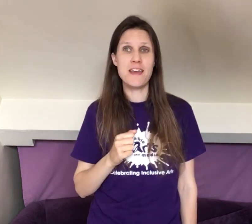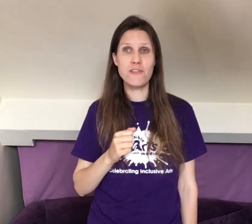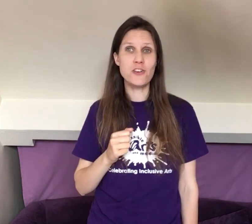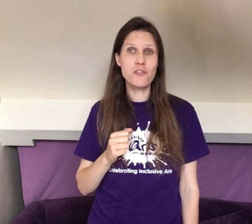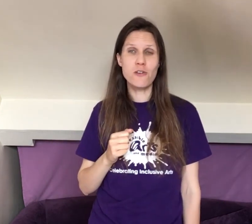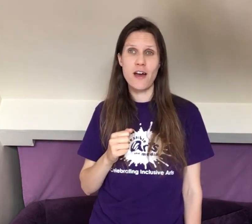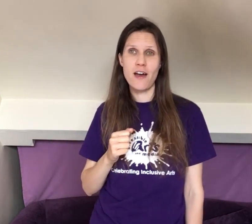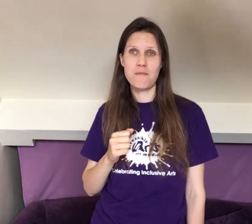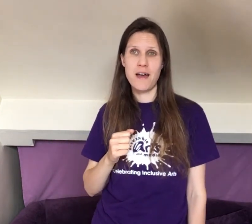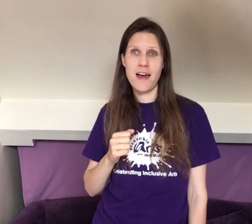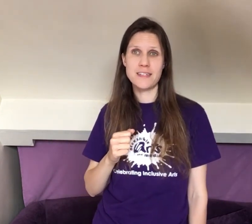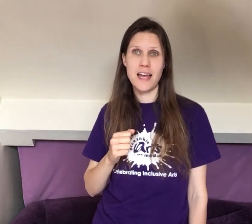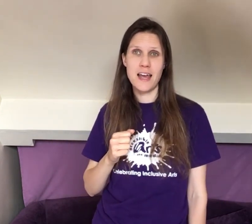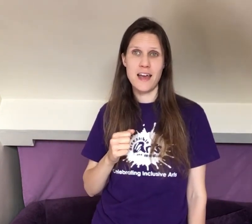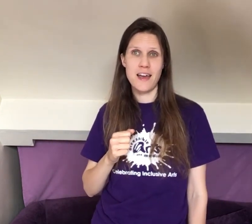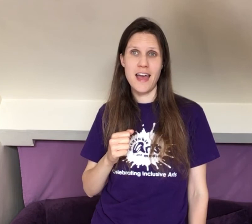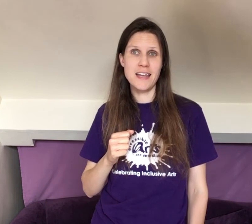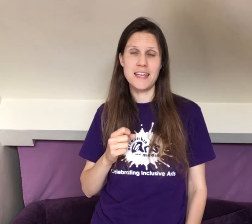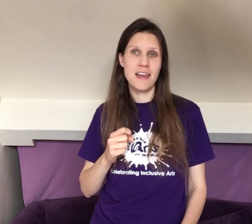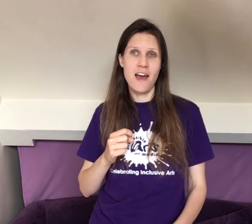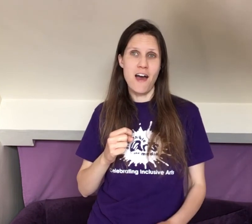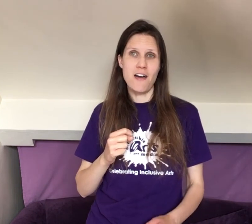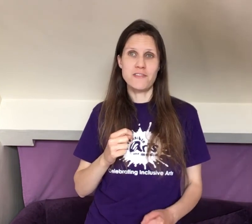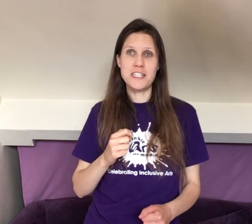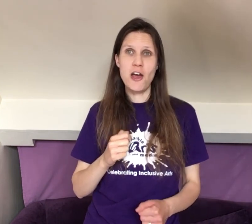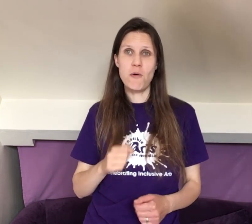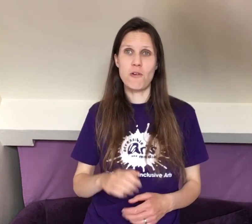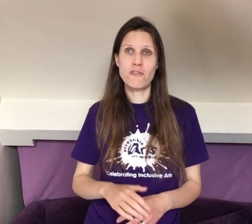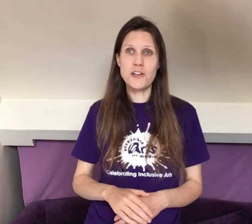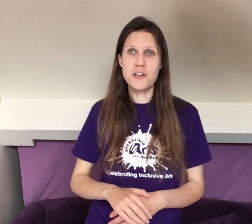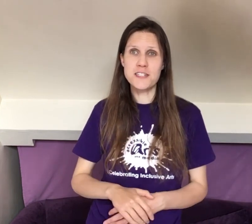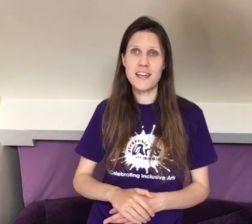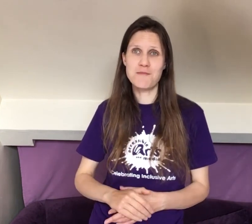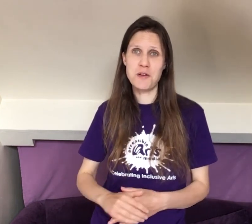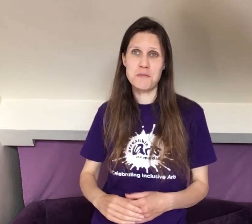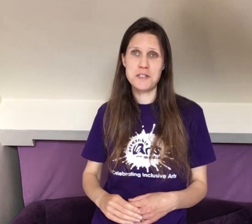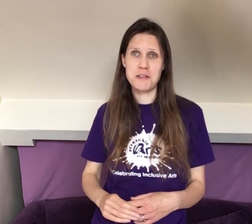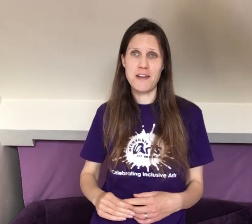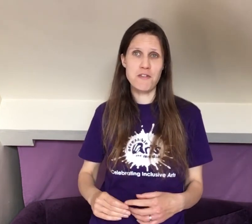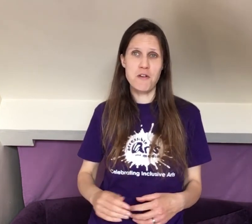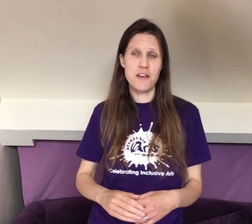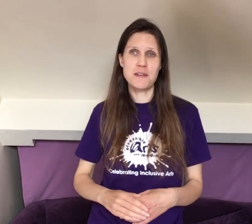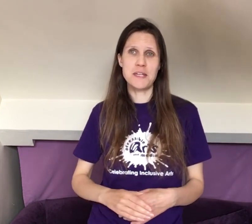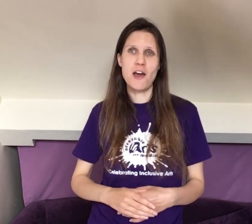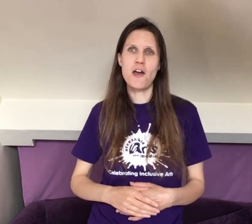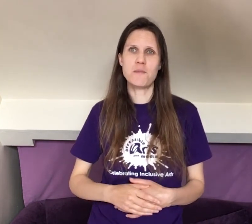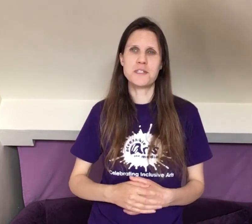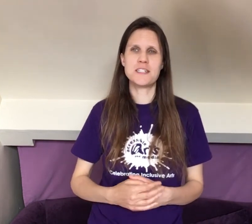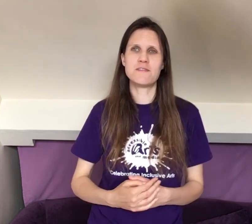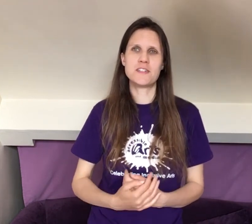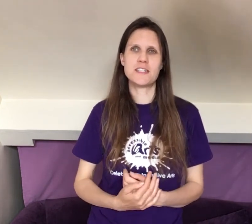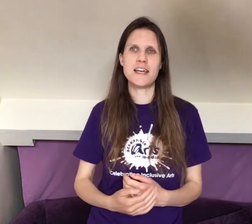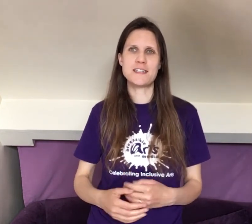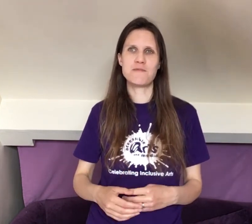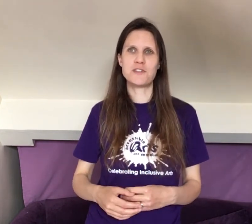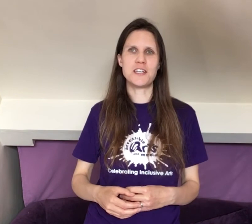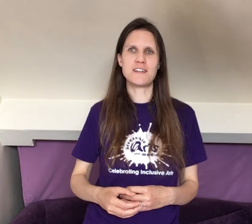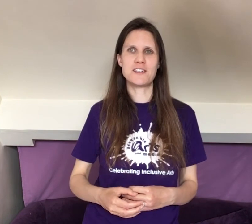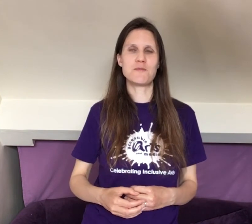if you, had any… video or photos taken while you were doing that, if your somebody at home wanted to, to take some footage,